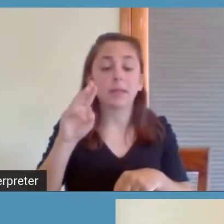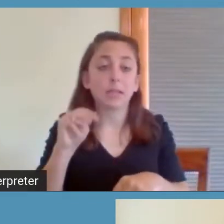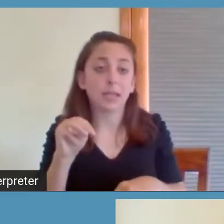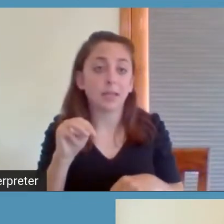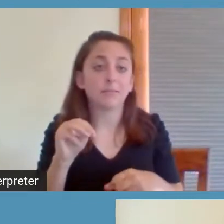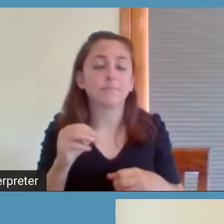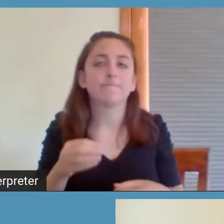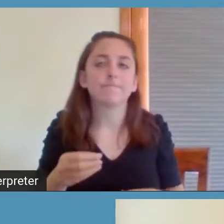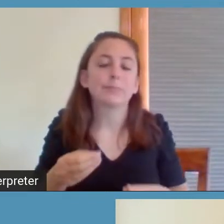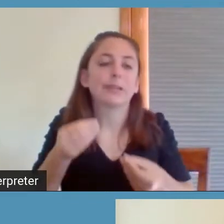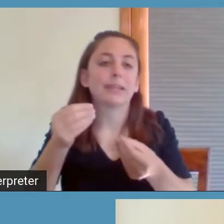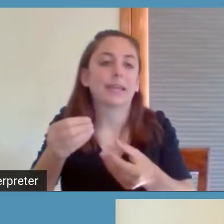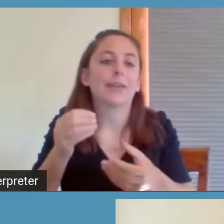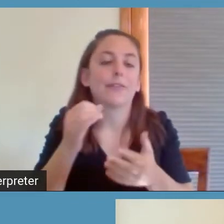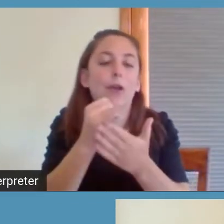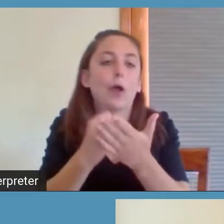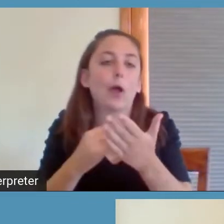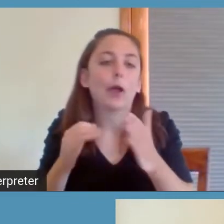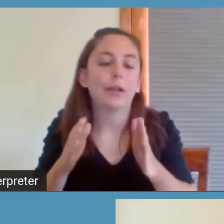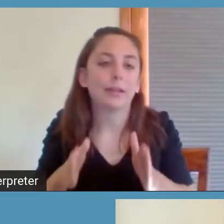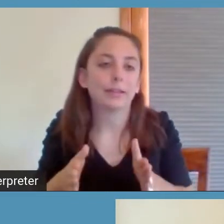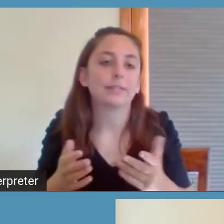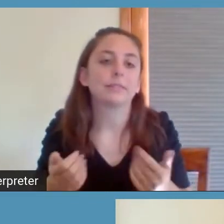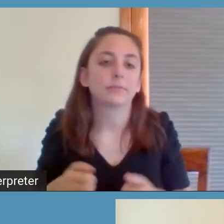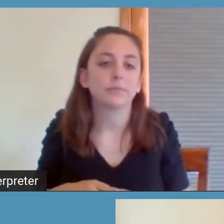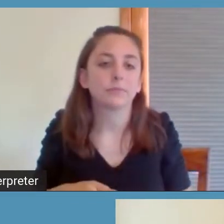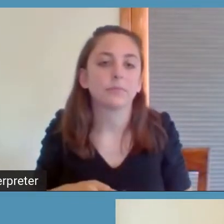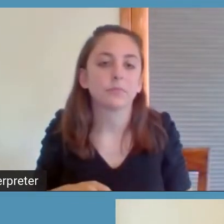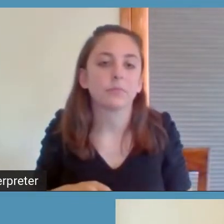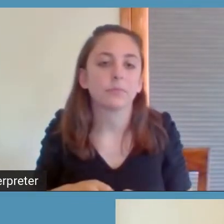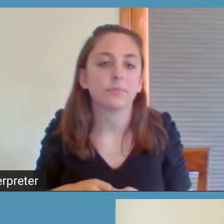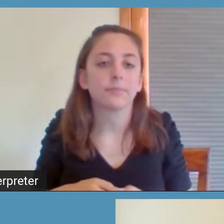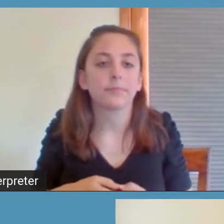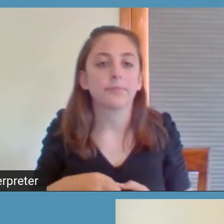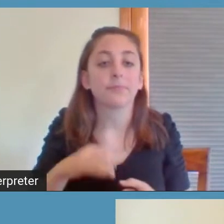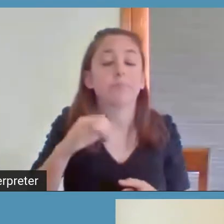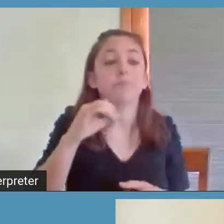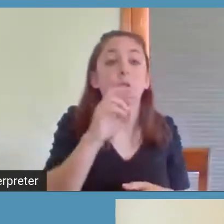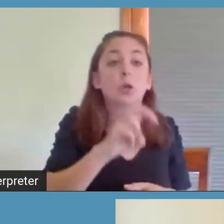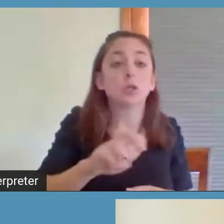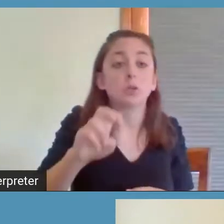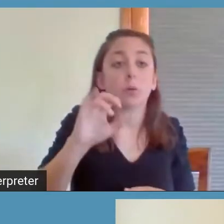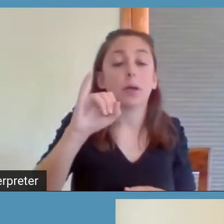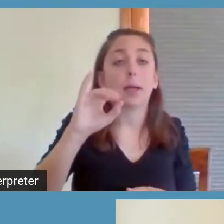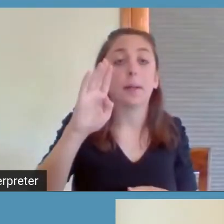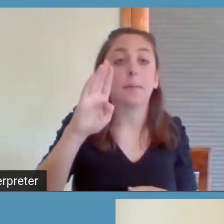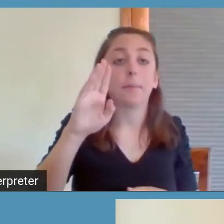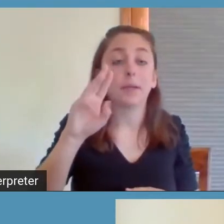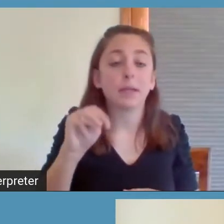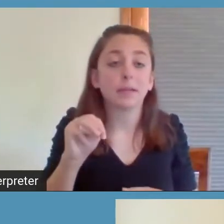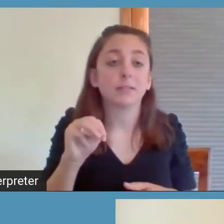and we can see you know you know and i did a tour for ibm employees of my um exhibition as well